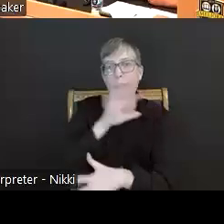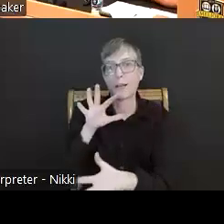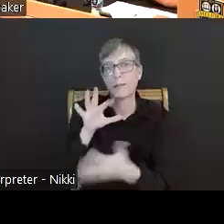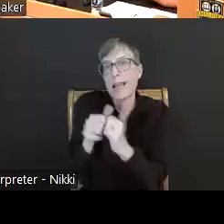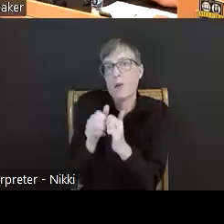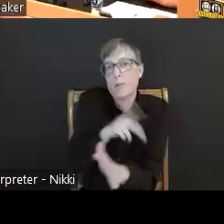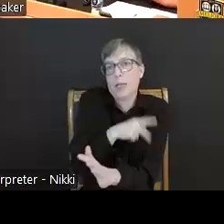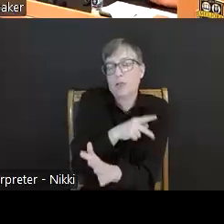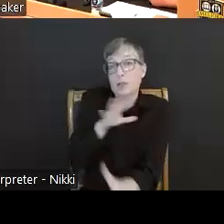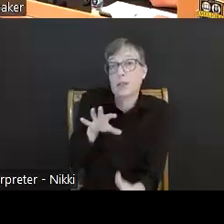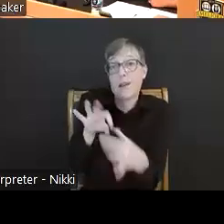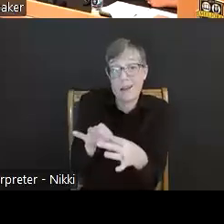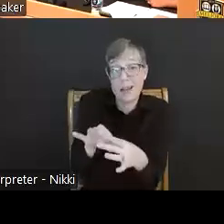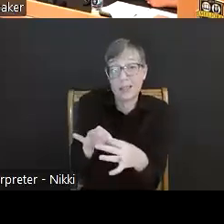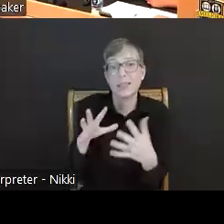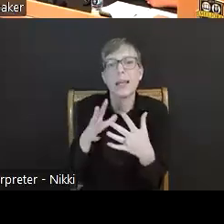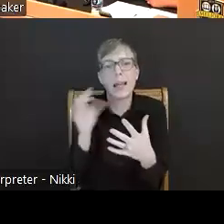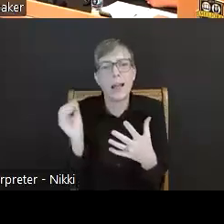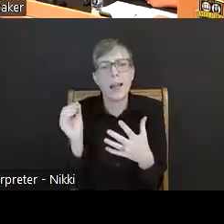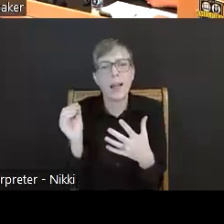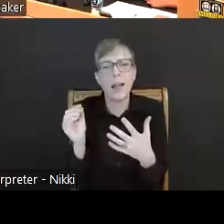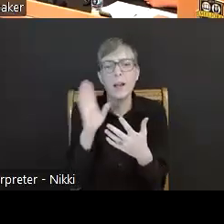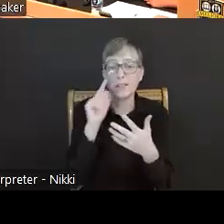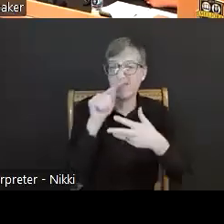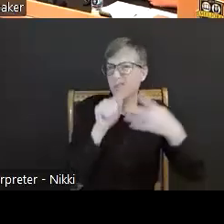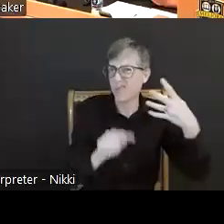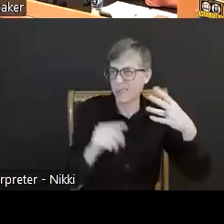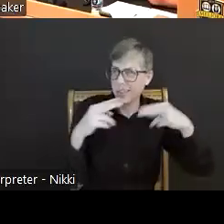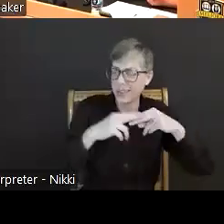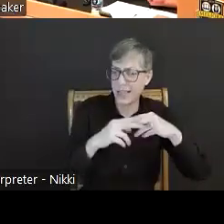kind of four examples of ways that patients can connect with the clinic and those can be